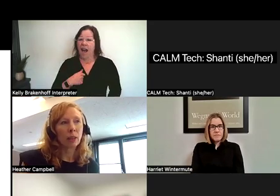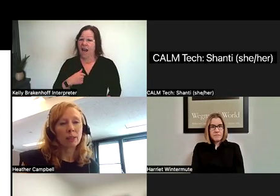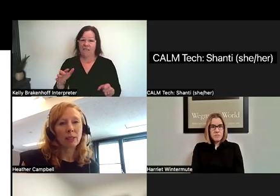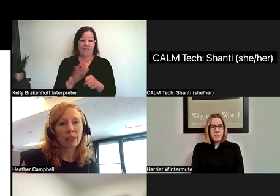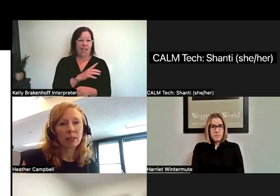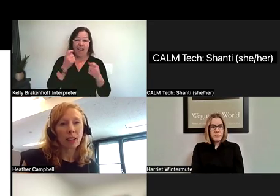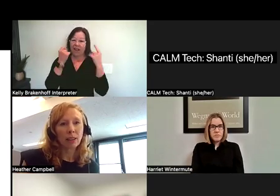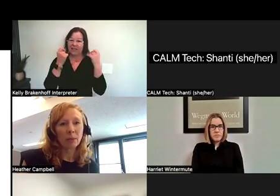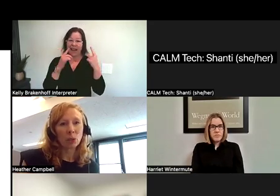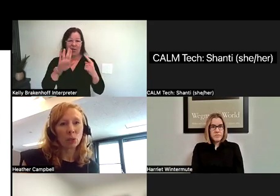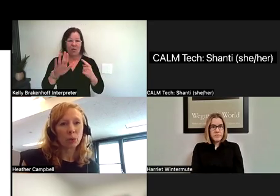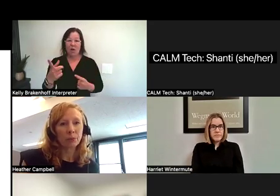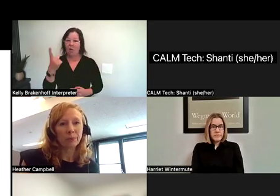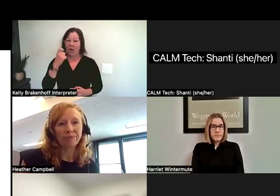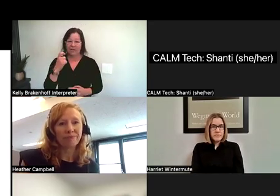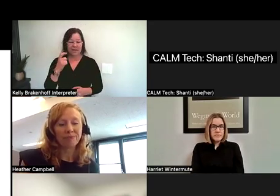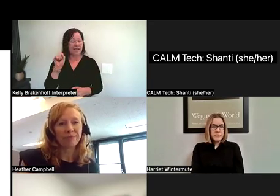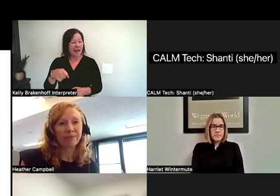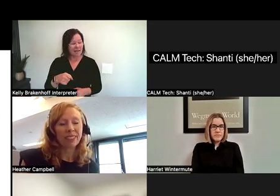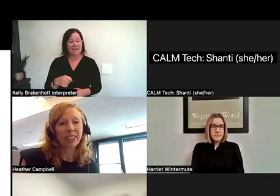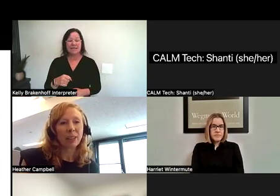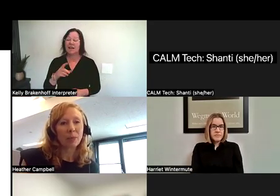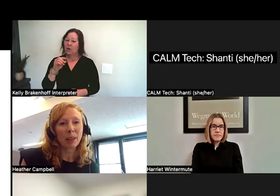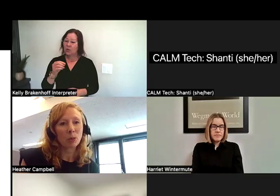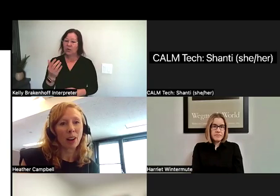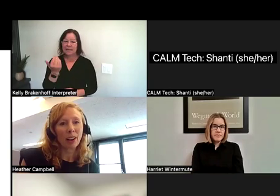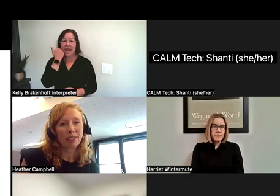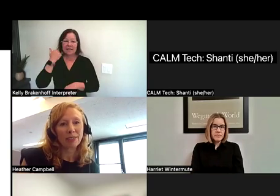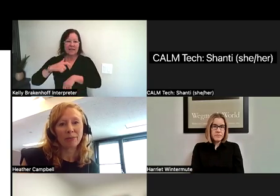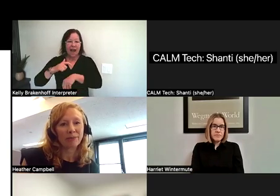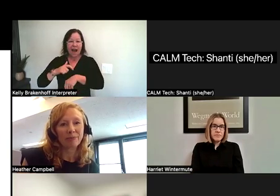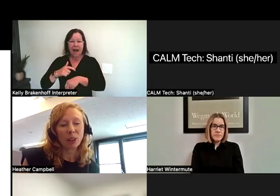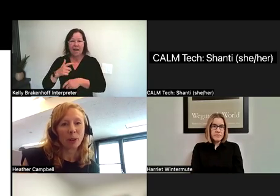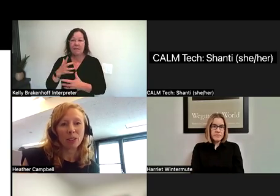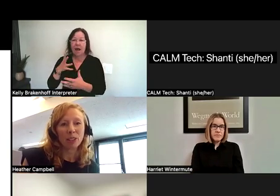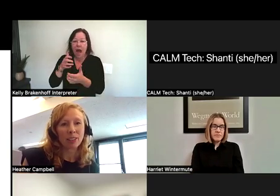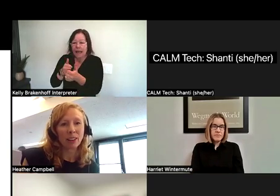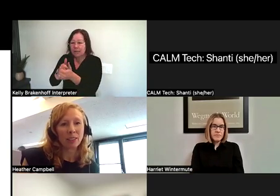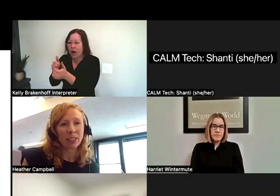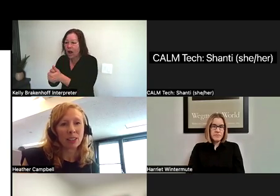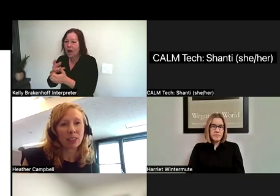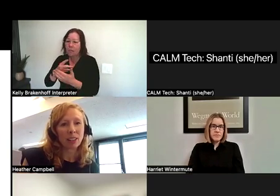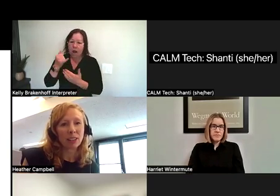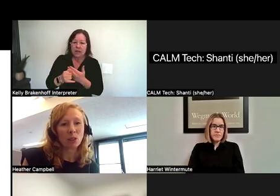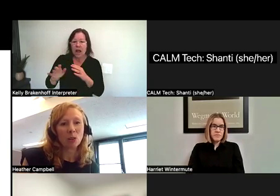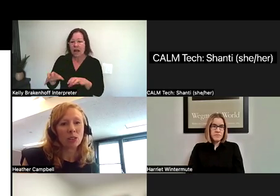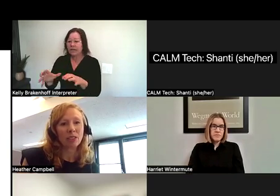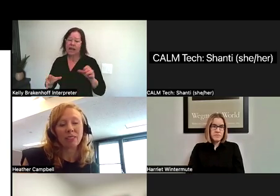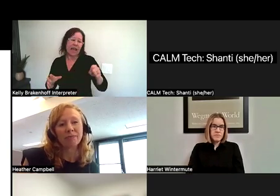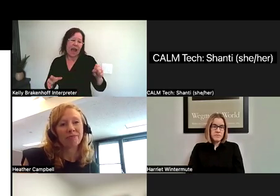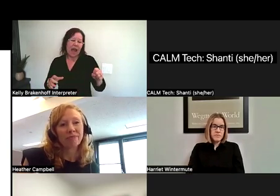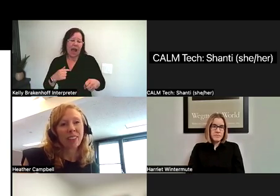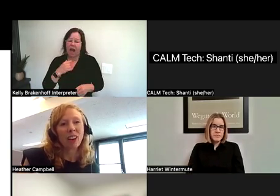Because it does take time to keep track of your projects and activities it just does. So you have